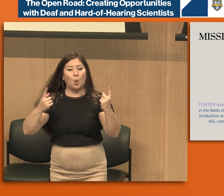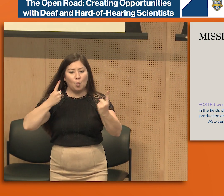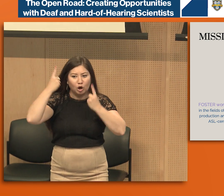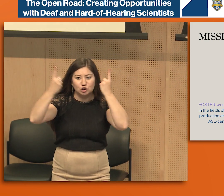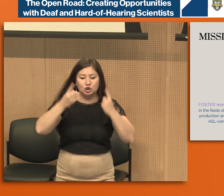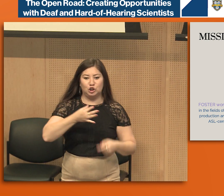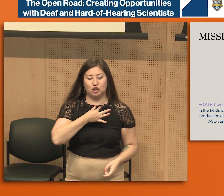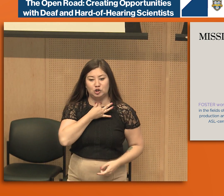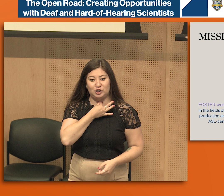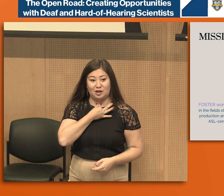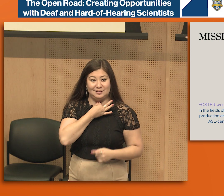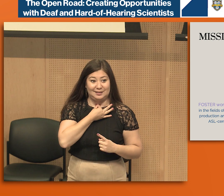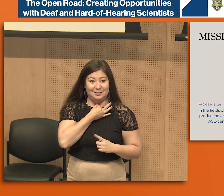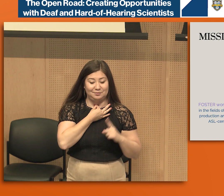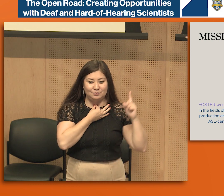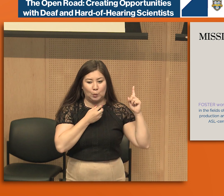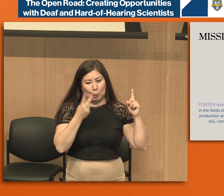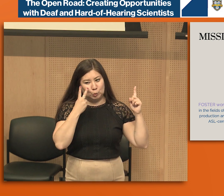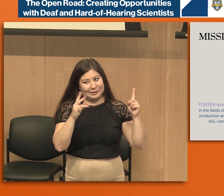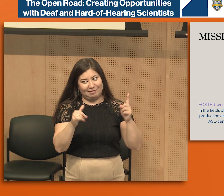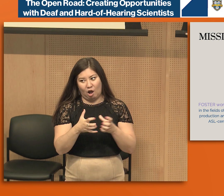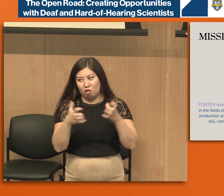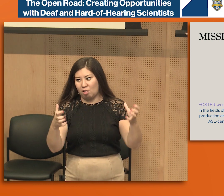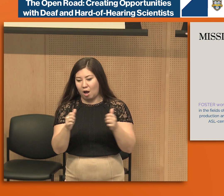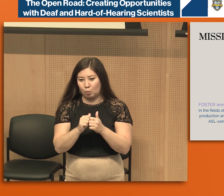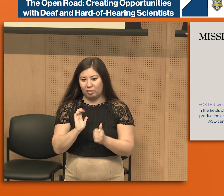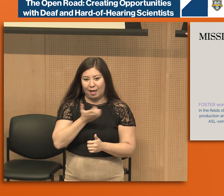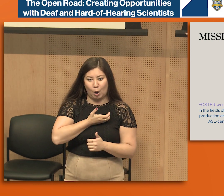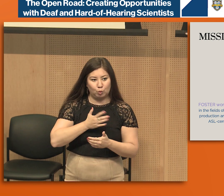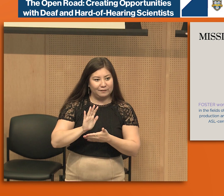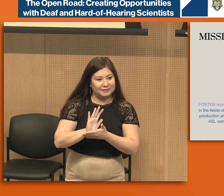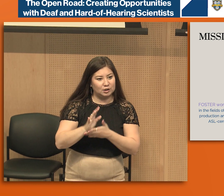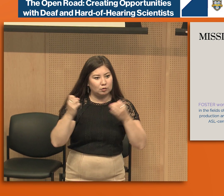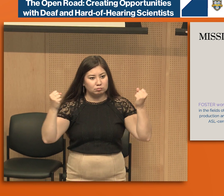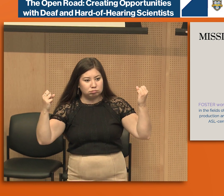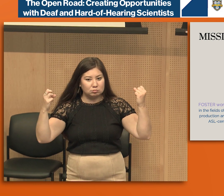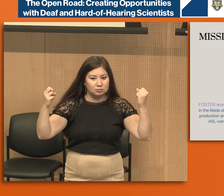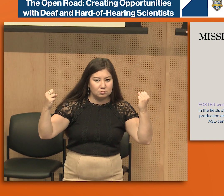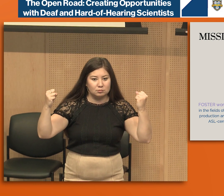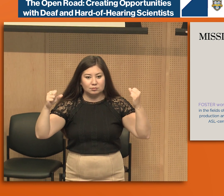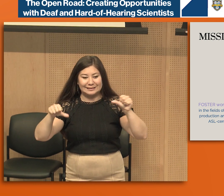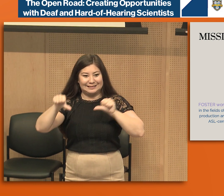We want to foster wonder and curiosity, and you'll see that a lot with our videos.